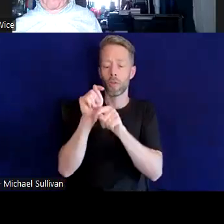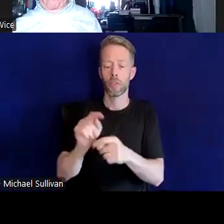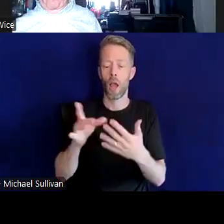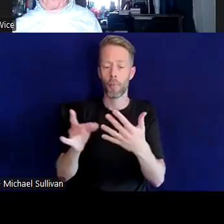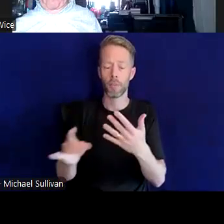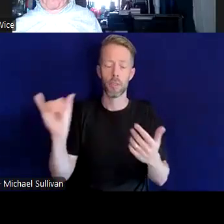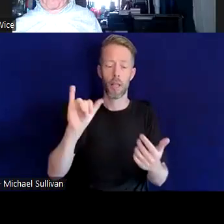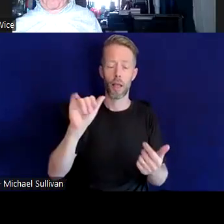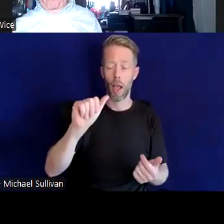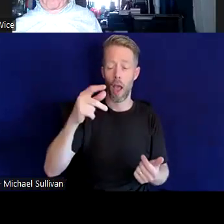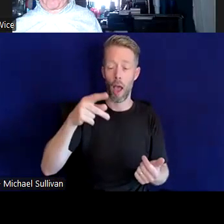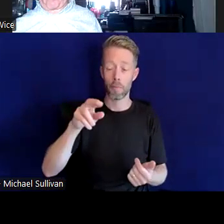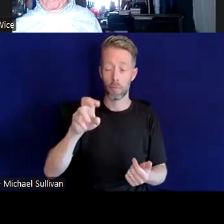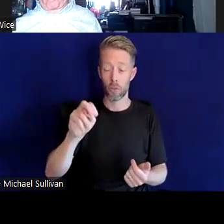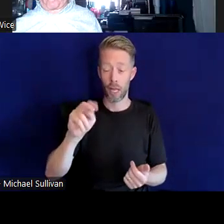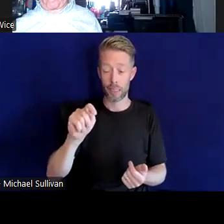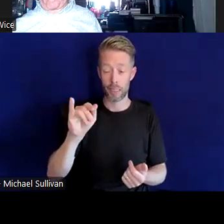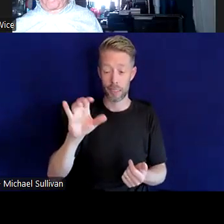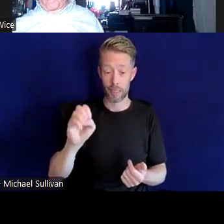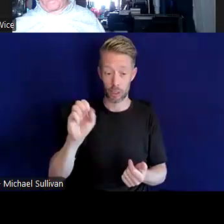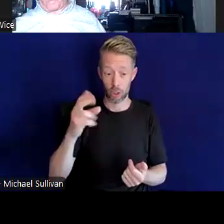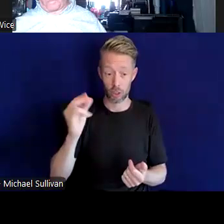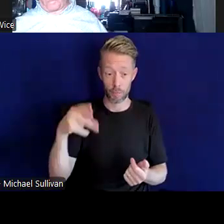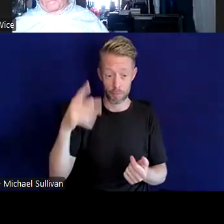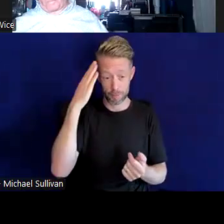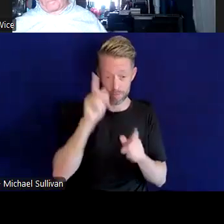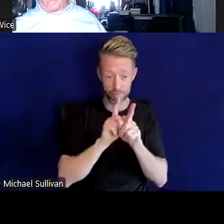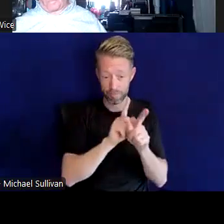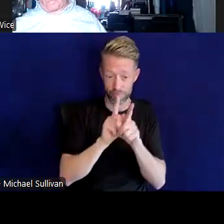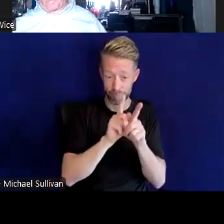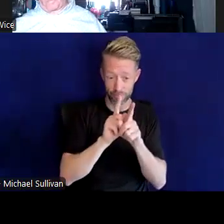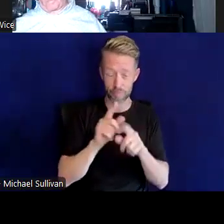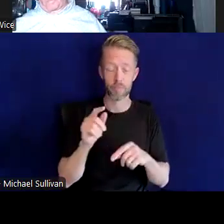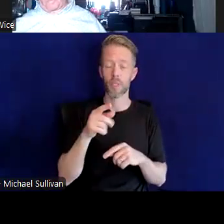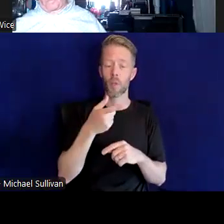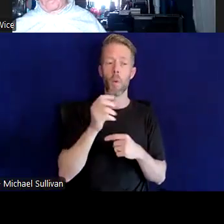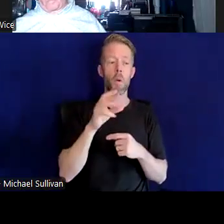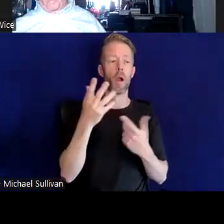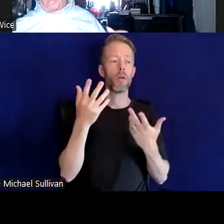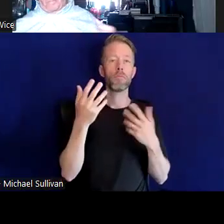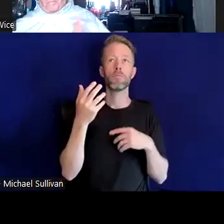apprenticeships, things like that or any kind of opportunity